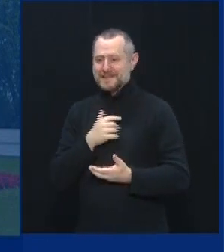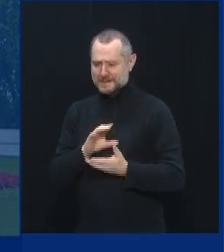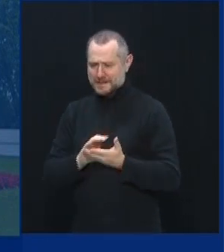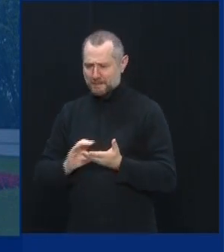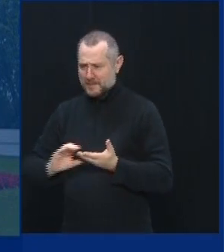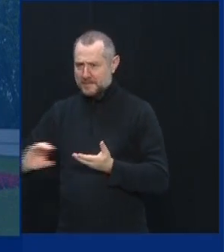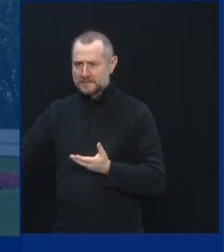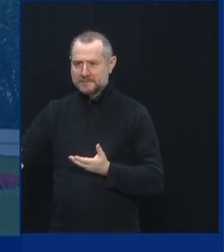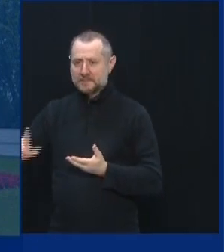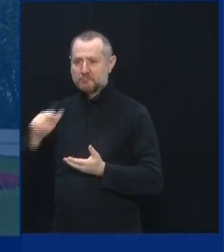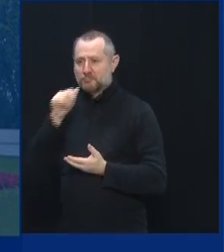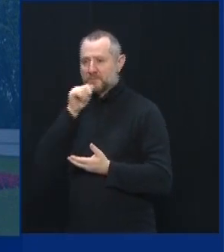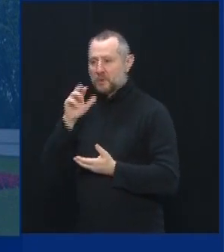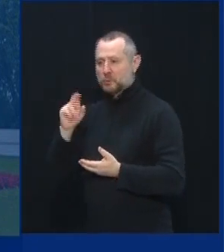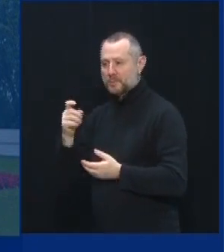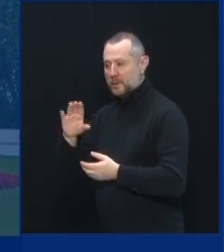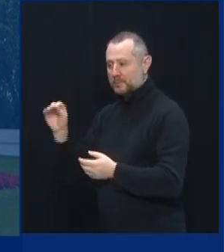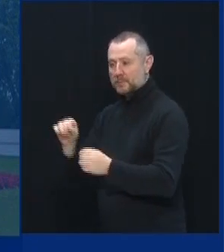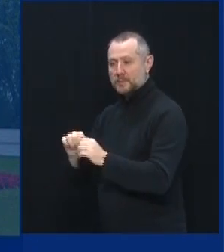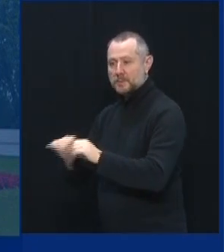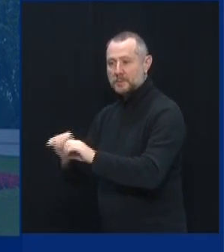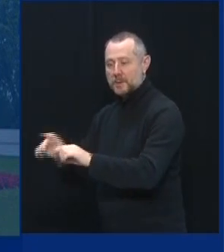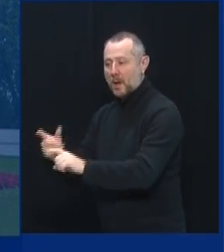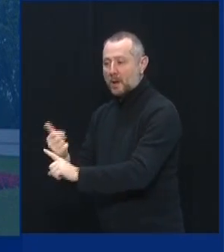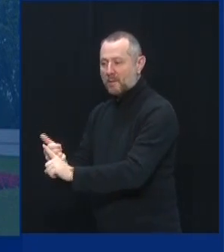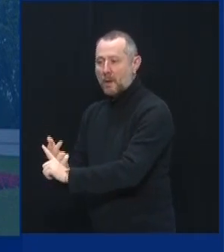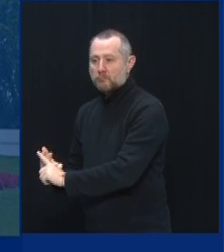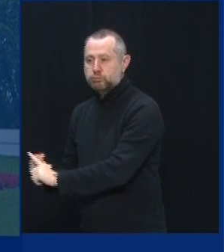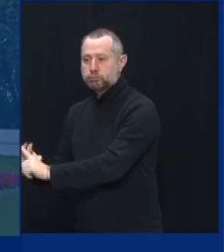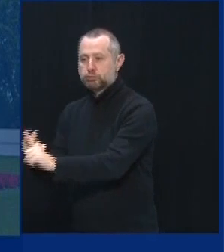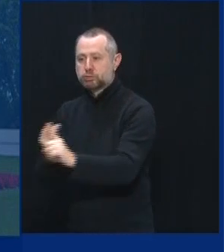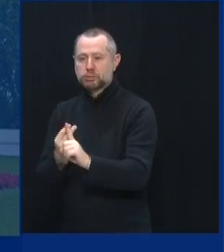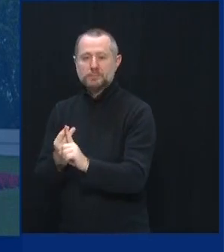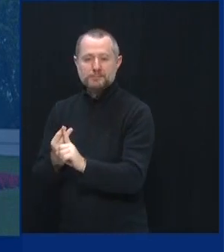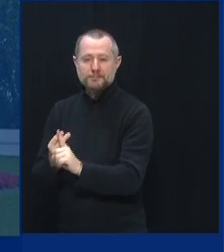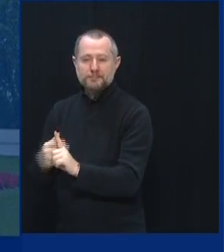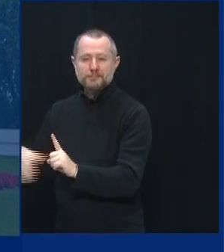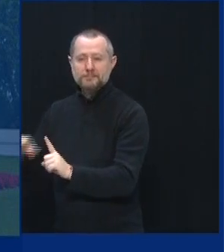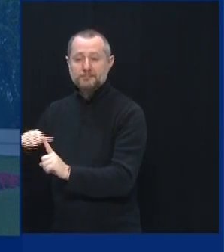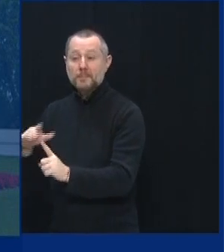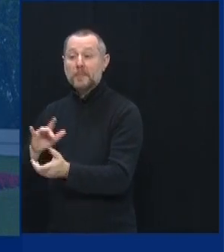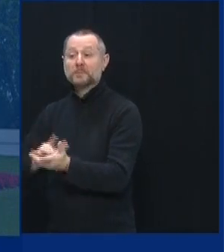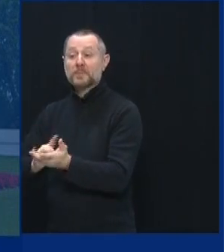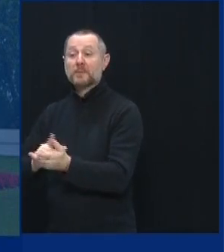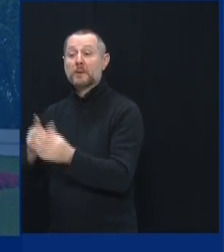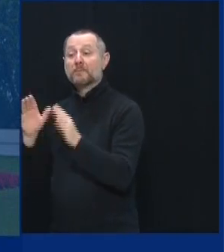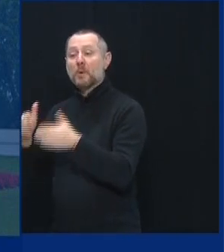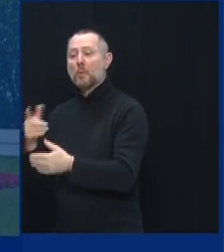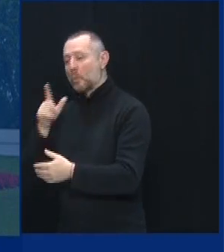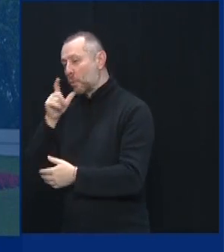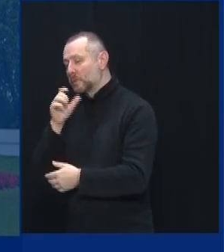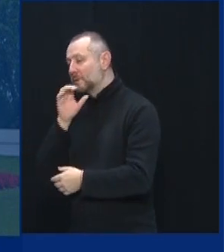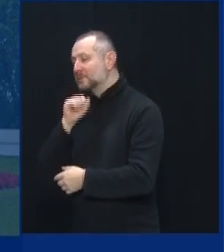WE GIVE PRIVATE PHARMACIES PART OF OUR ALLOCATION FOR PRIVATE